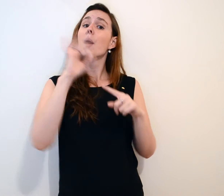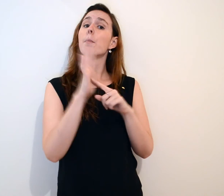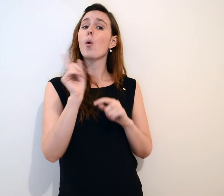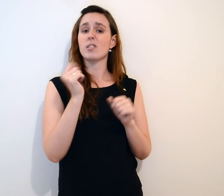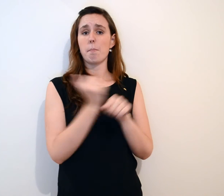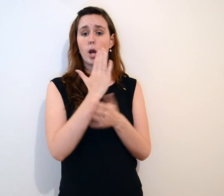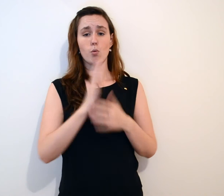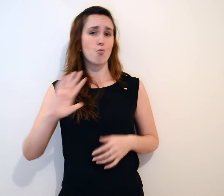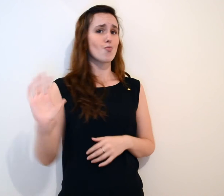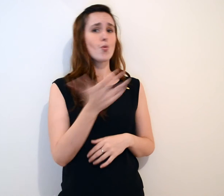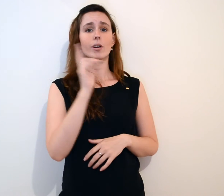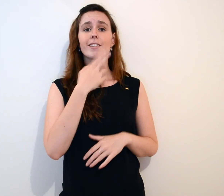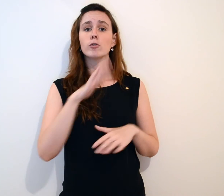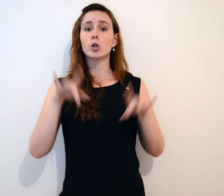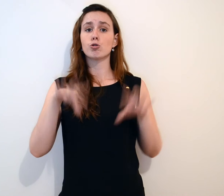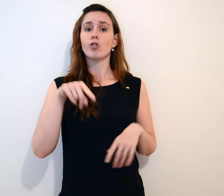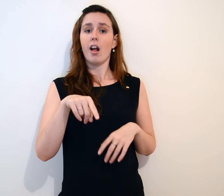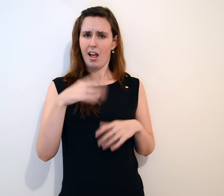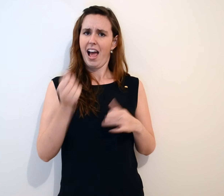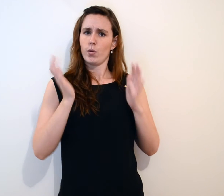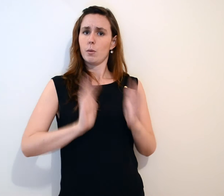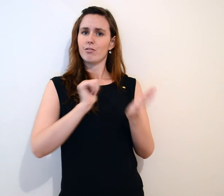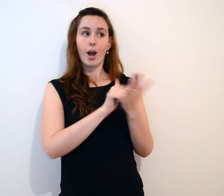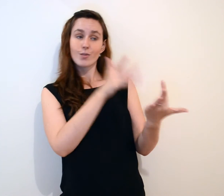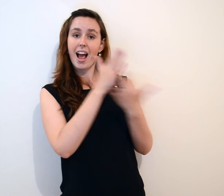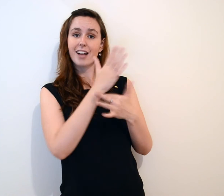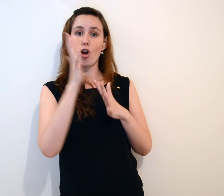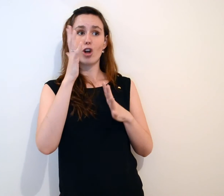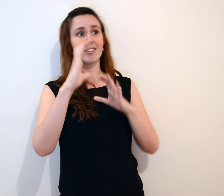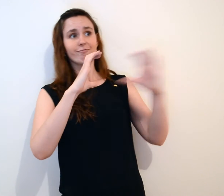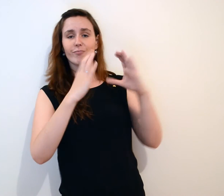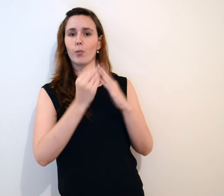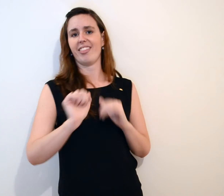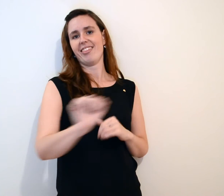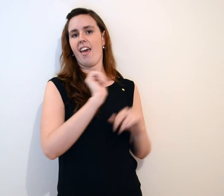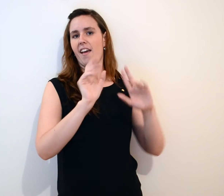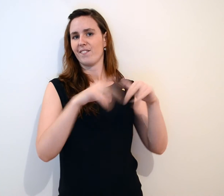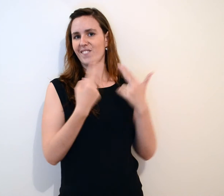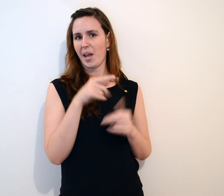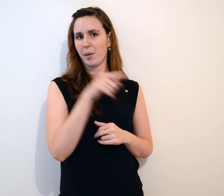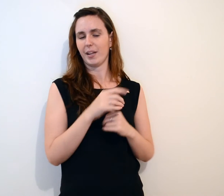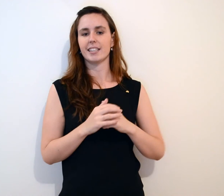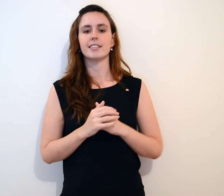in Australia have the same human rights as hearing children. I want to make sure all deaf children can communicate with their family.